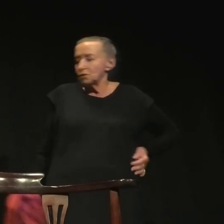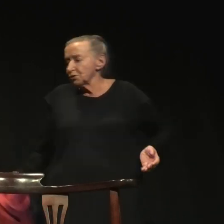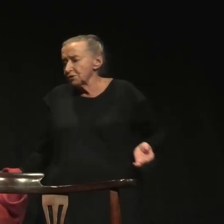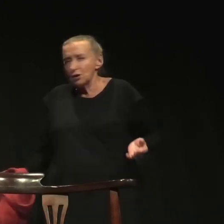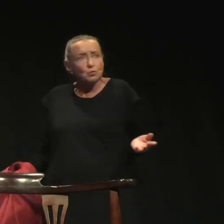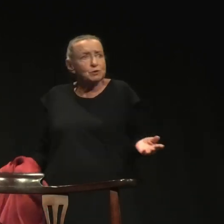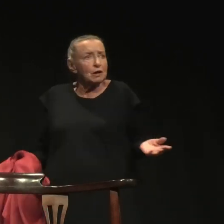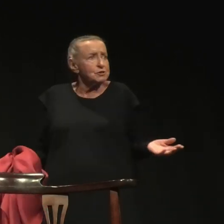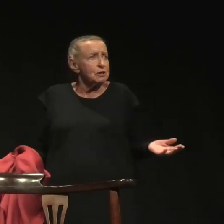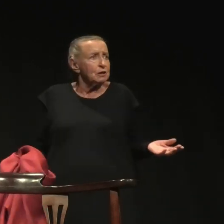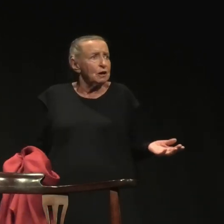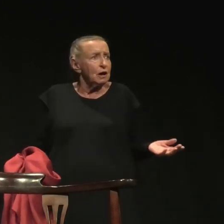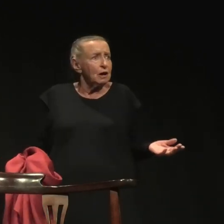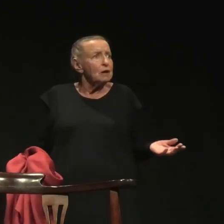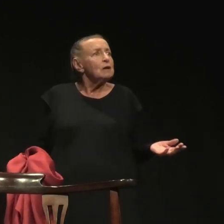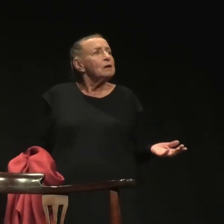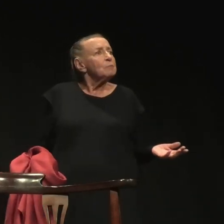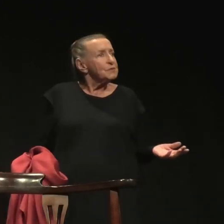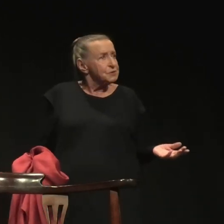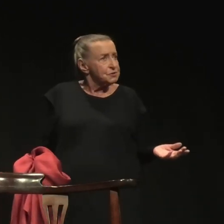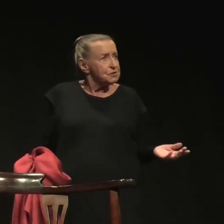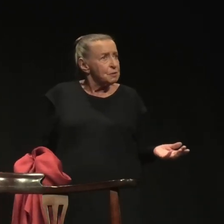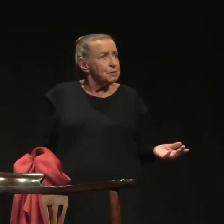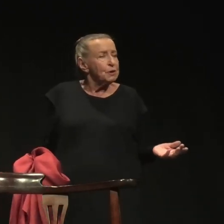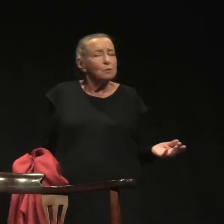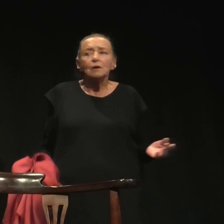"What yellow book is that?" the Judge replied.